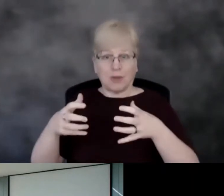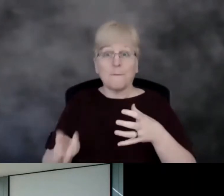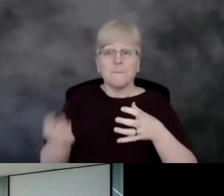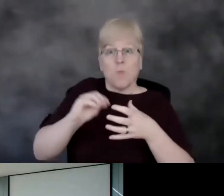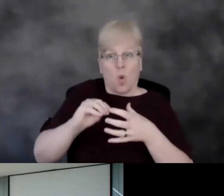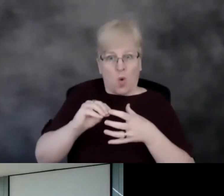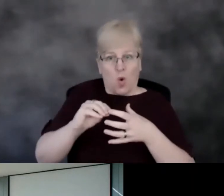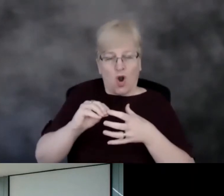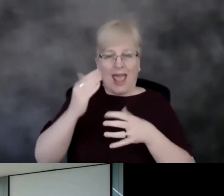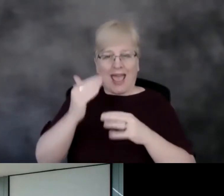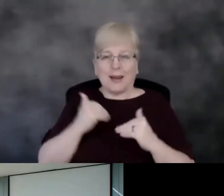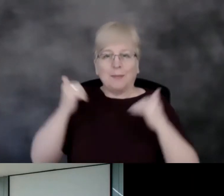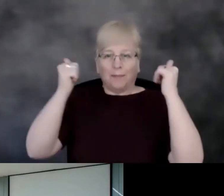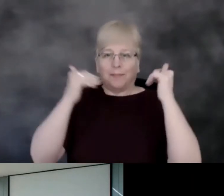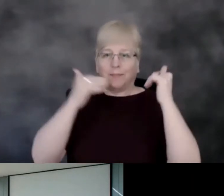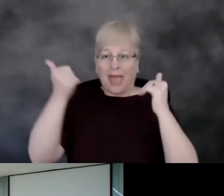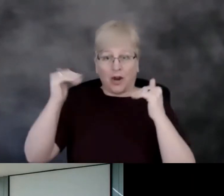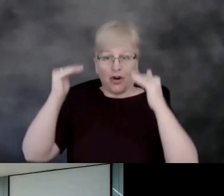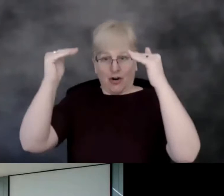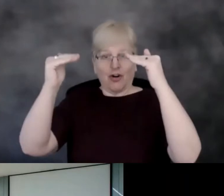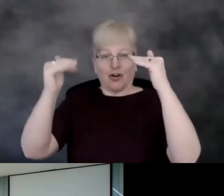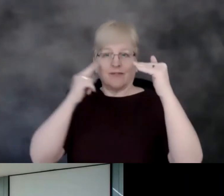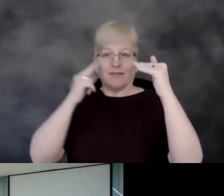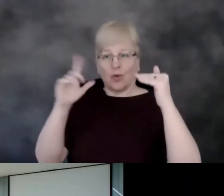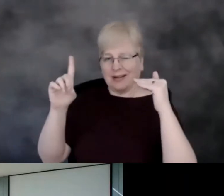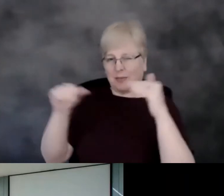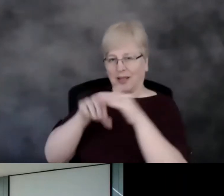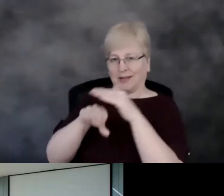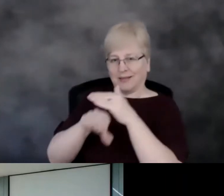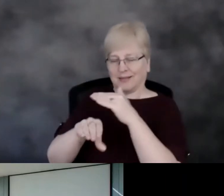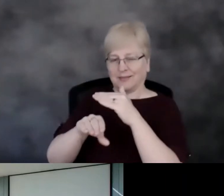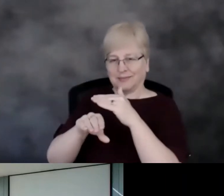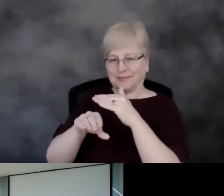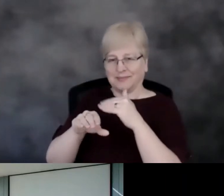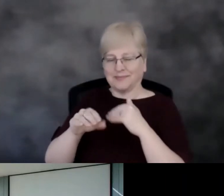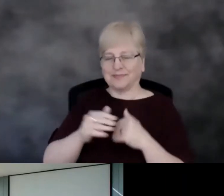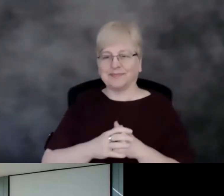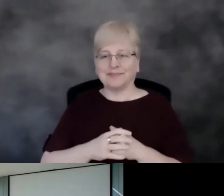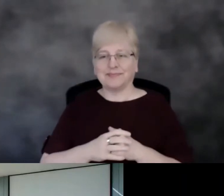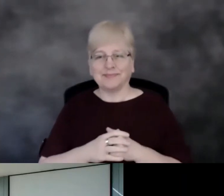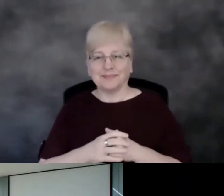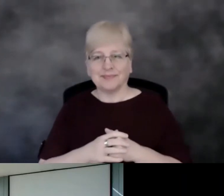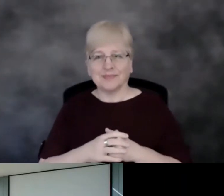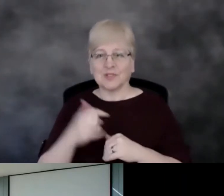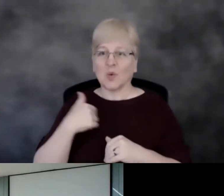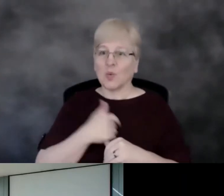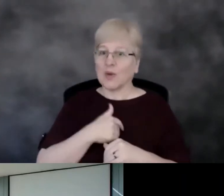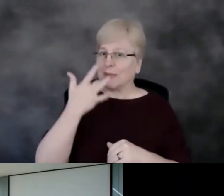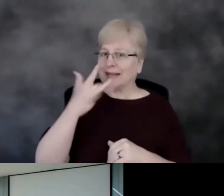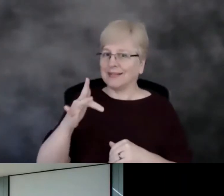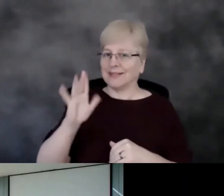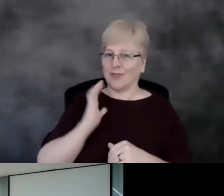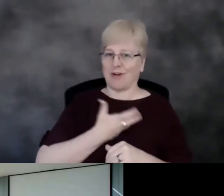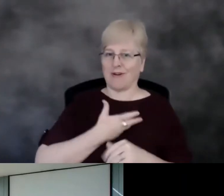16:17:00 and thereafter, we have been really fortunate to bring on our team, Emily Beitiks,